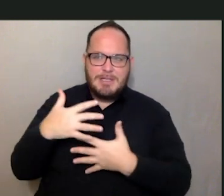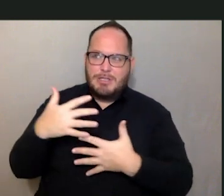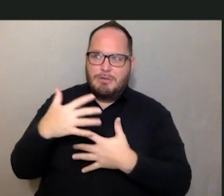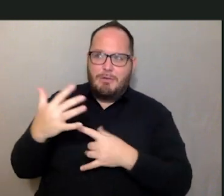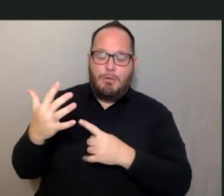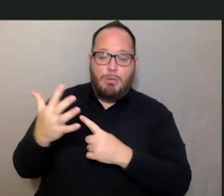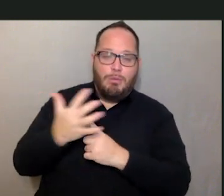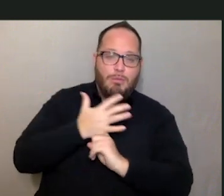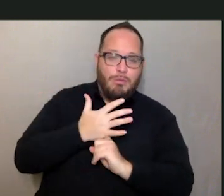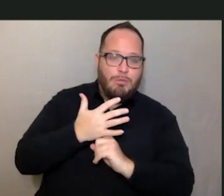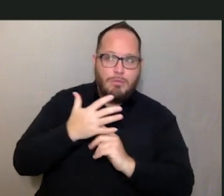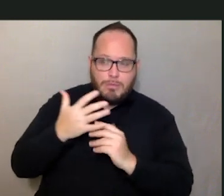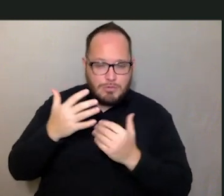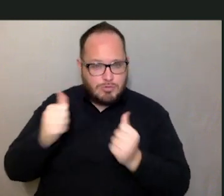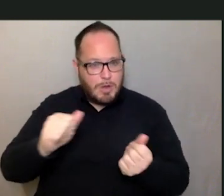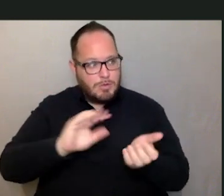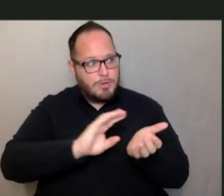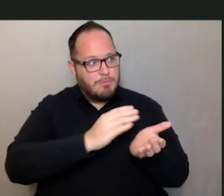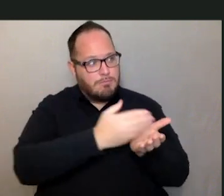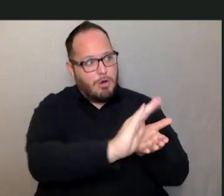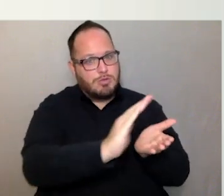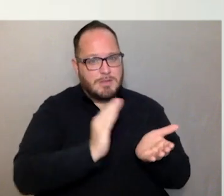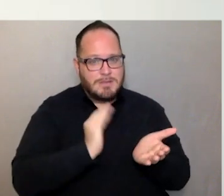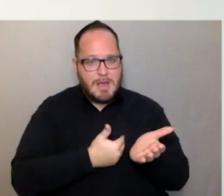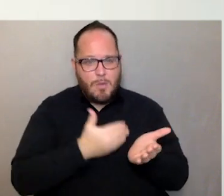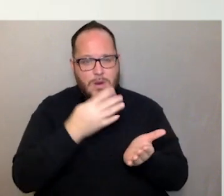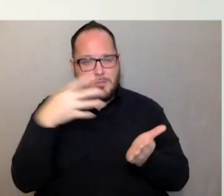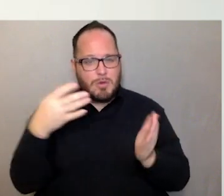TACTICS, AND ANY OTHER ATTEMPT TO FURTHER MARGINALIZE OUR IMMIGRANT COMMUNITIES. THANK YOU.